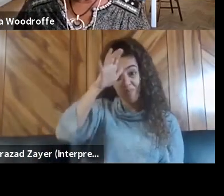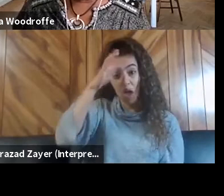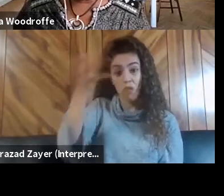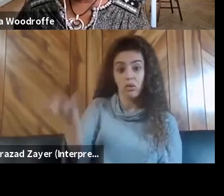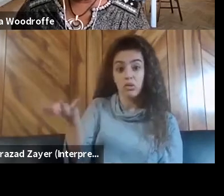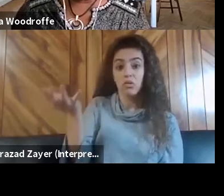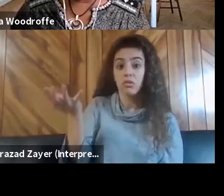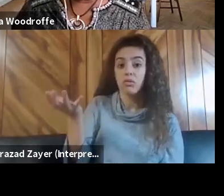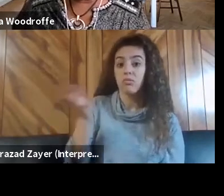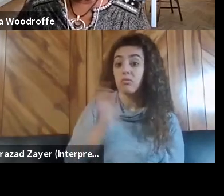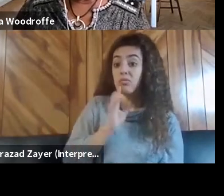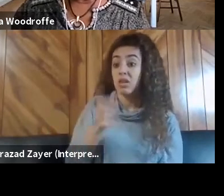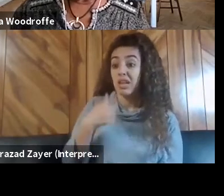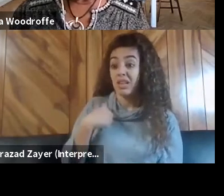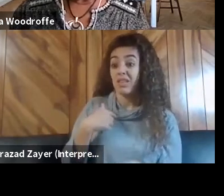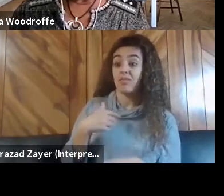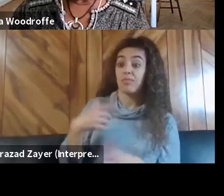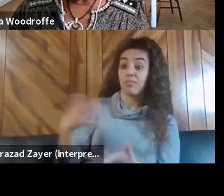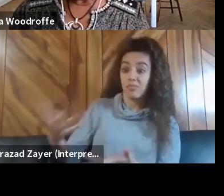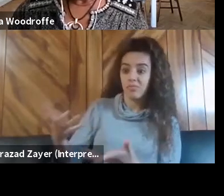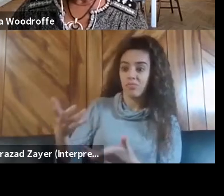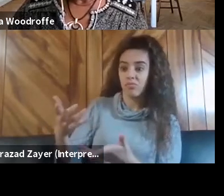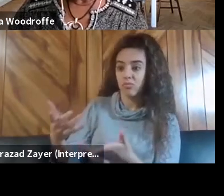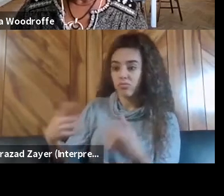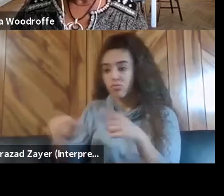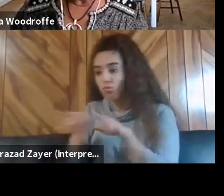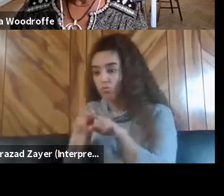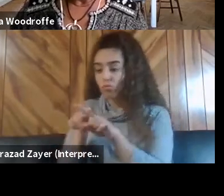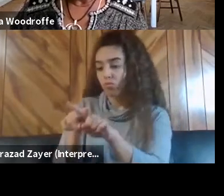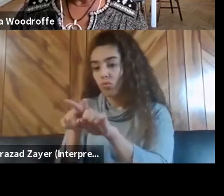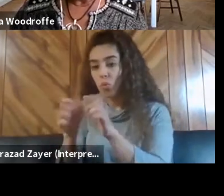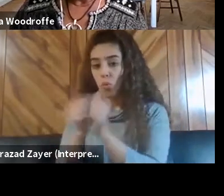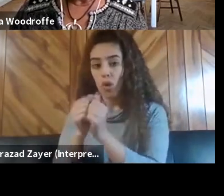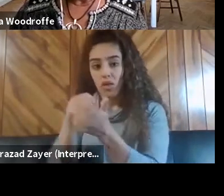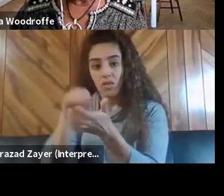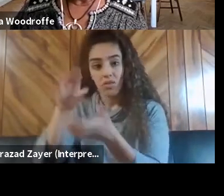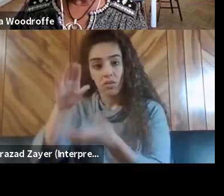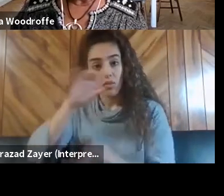with him or her. I'm telling you to look at the whole person to